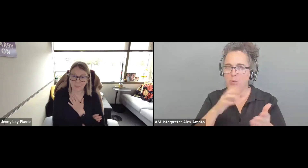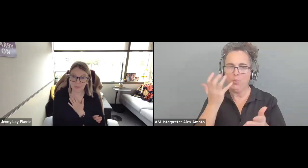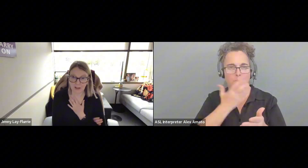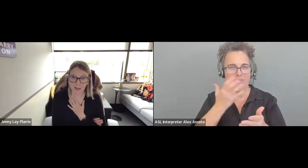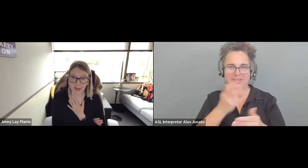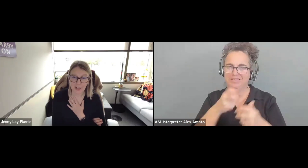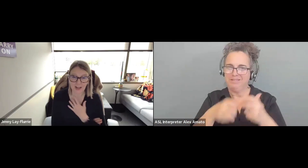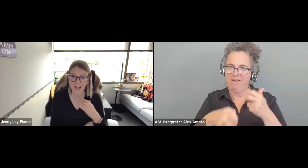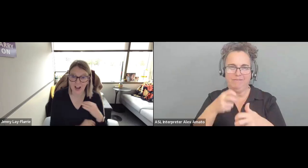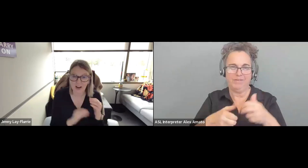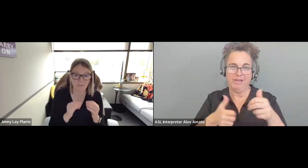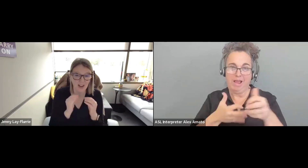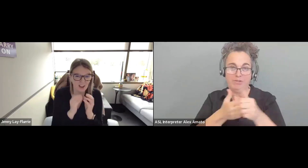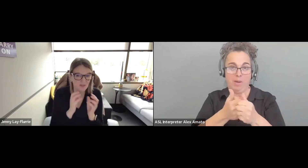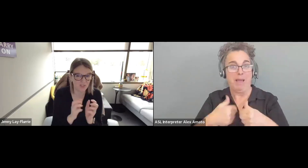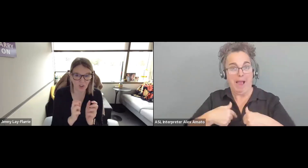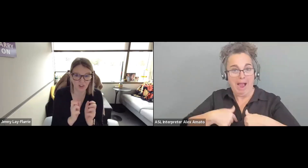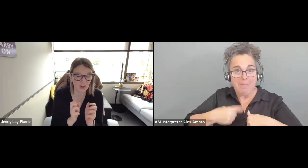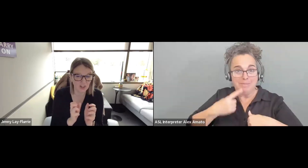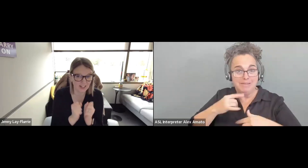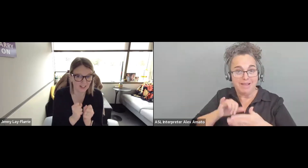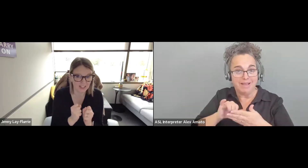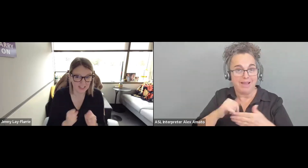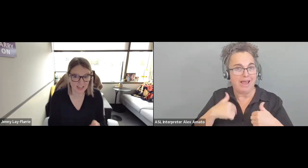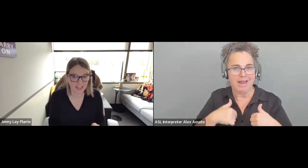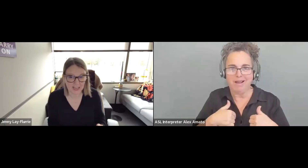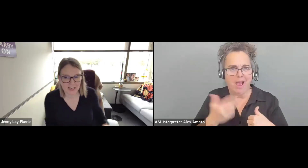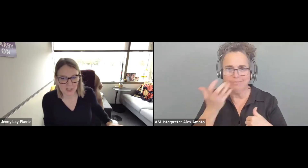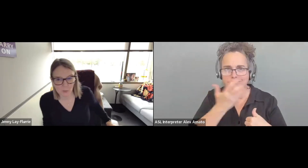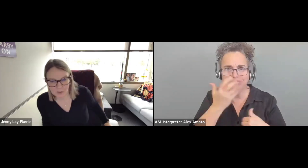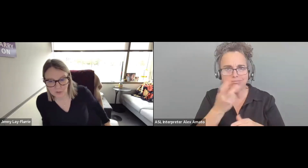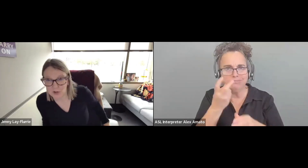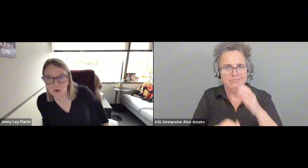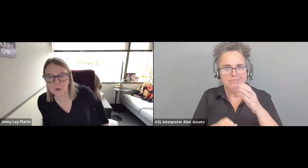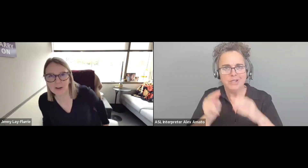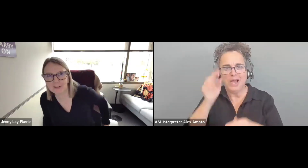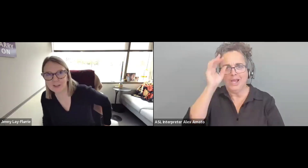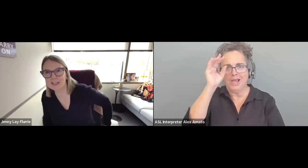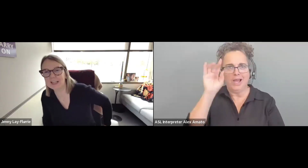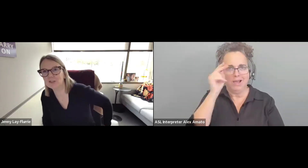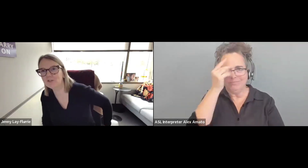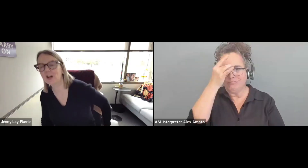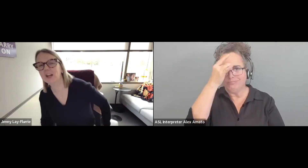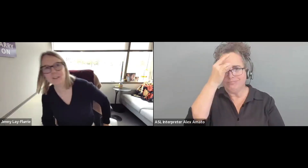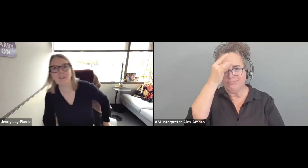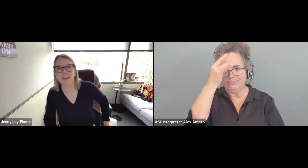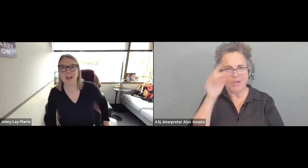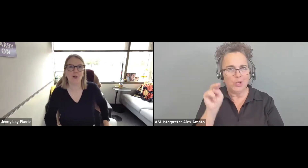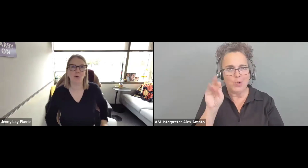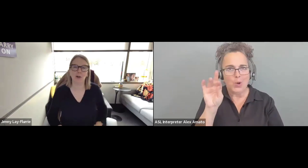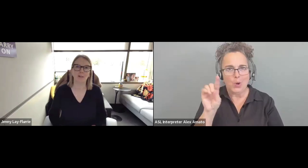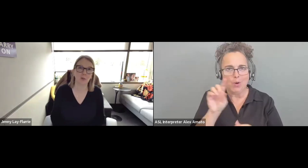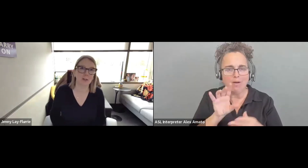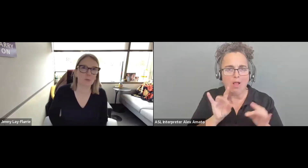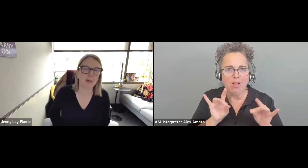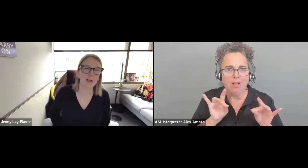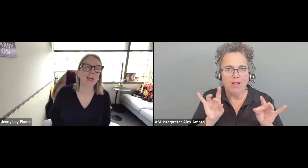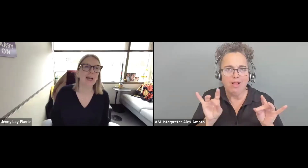And I'm saying that and I, I'm, I'm full on nerd. I love to dig in to what's new and exciting and fun and see how it works or doesn't work.